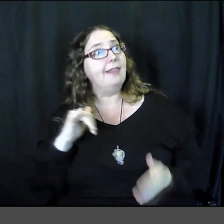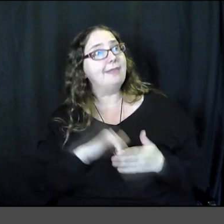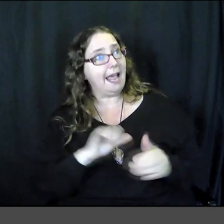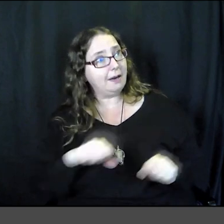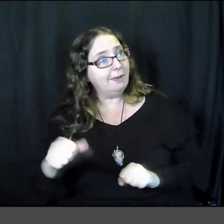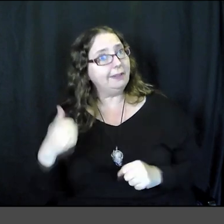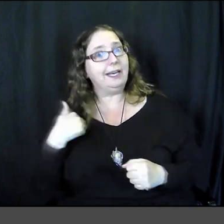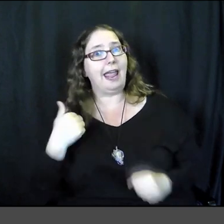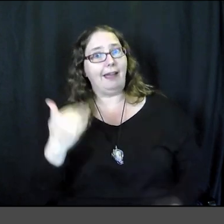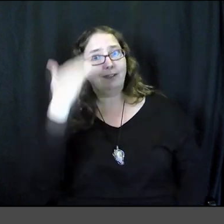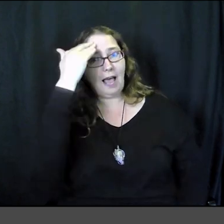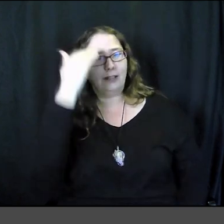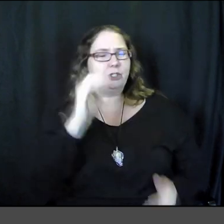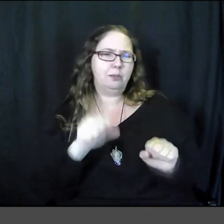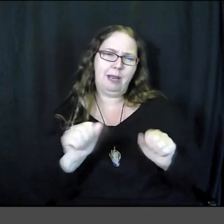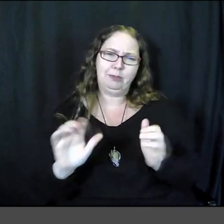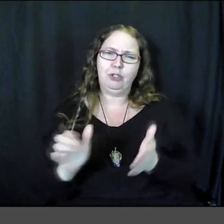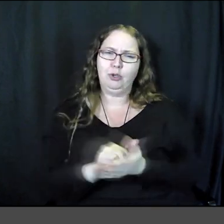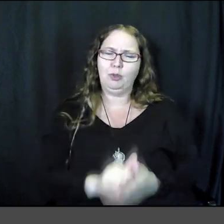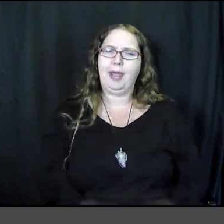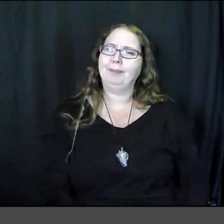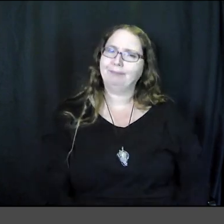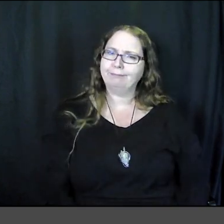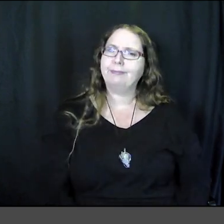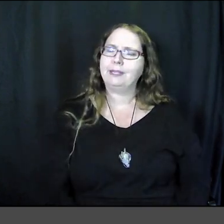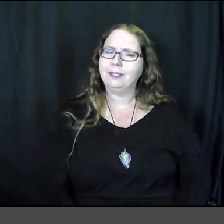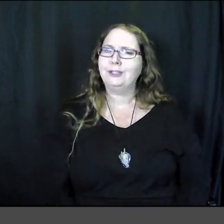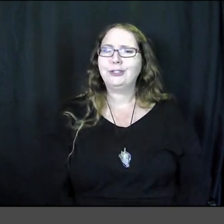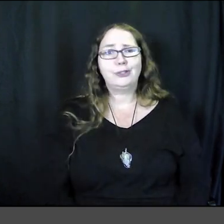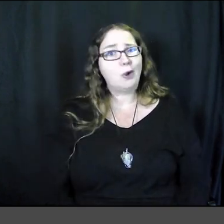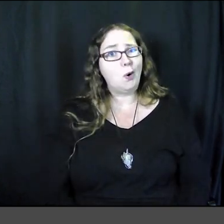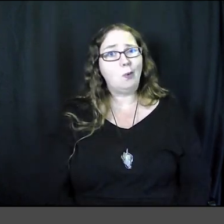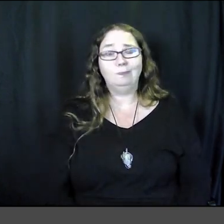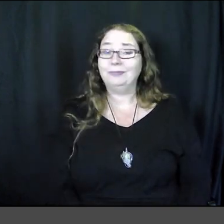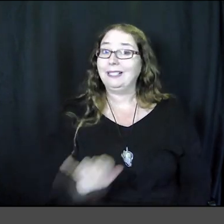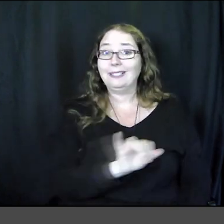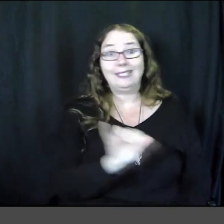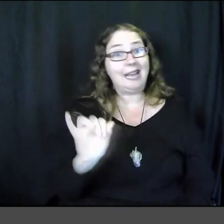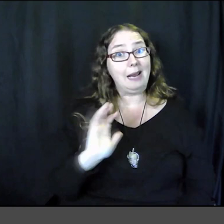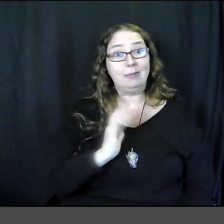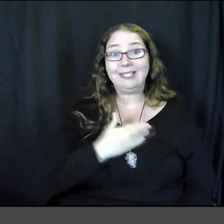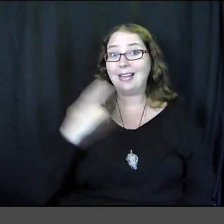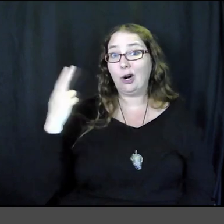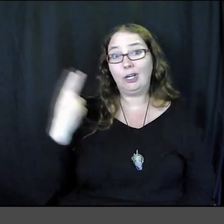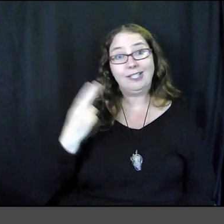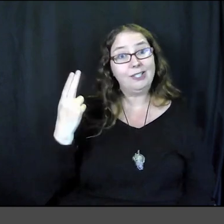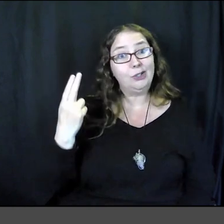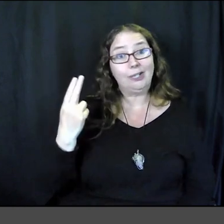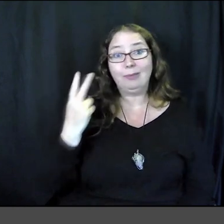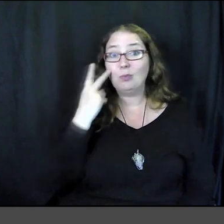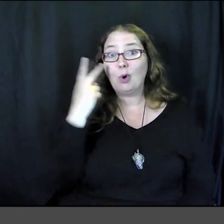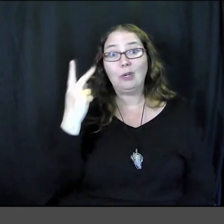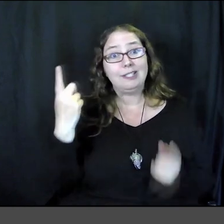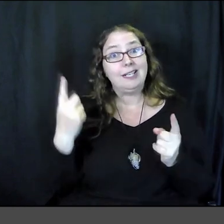AND SO AS IN OUR HISTORIES, WHAT WE'RE SEEING IS PEOPLE WHO ARE FEELING THE THE OPPRESSION,